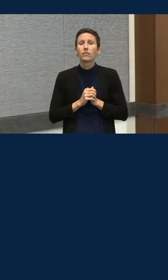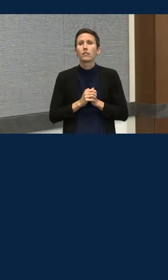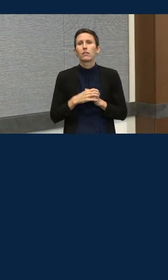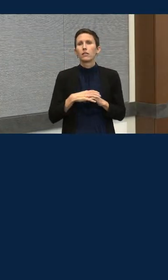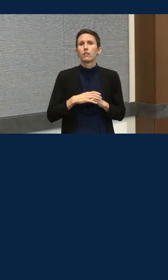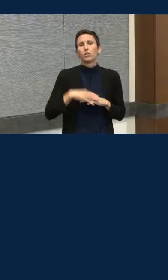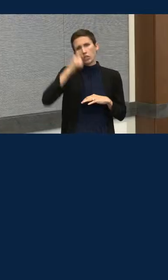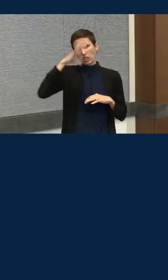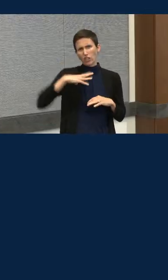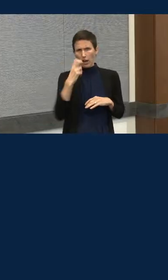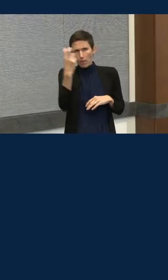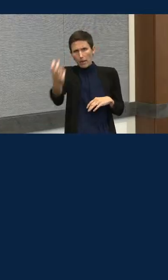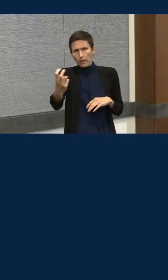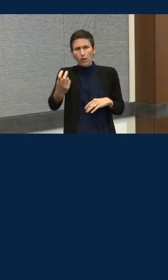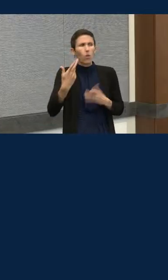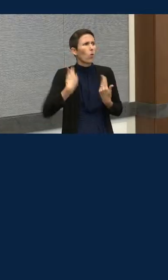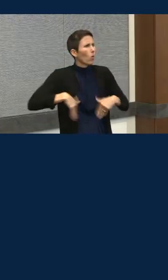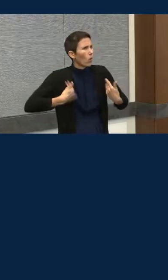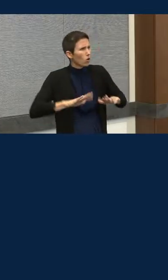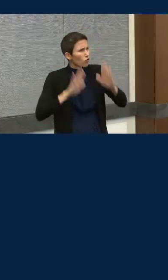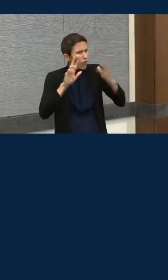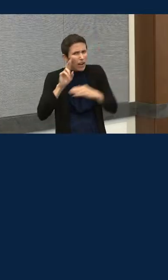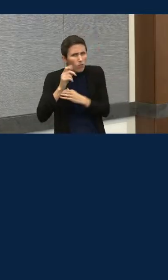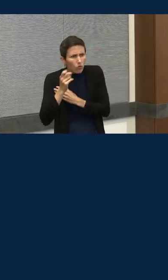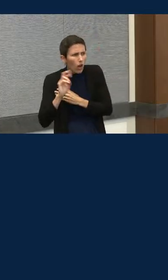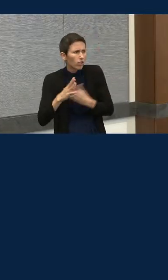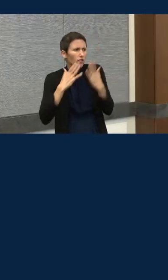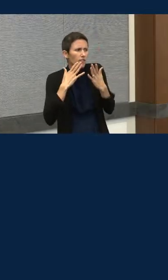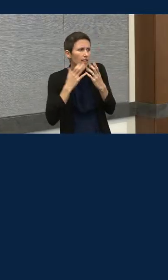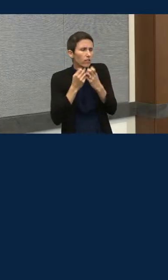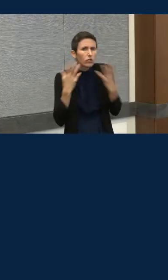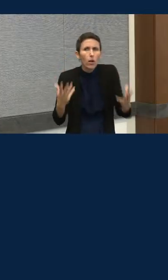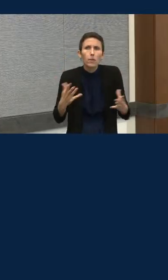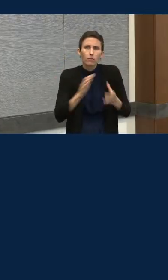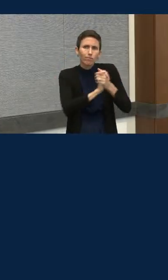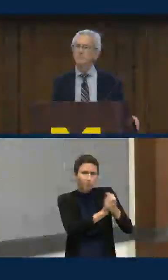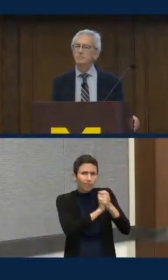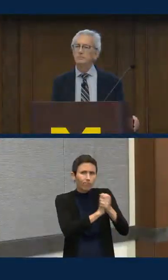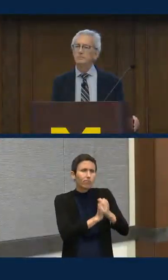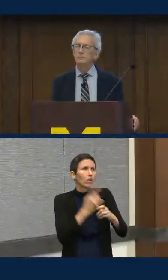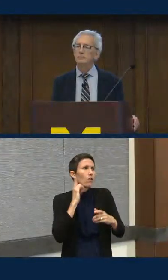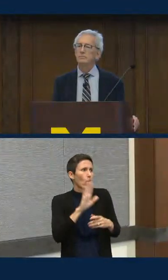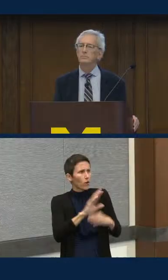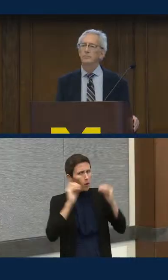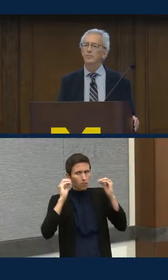Question? That was great, Roger, thank you very much and congratulations on the